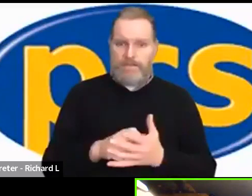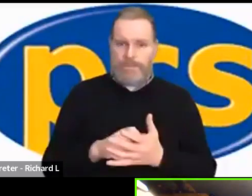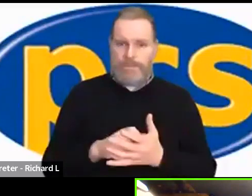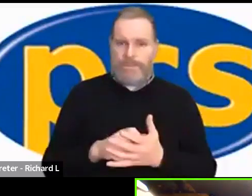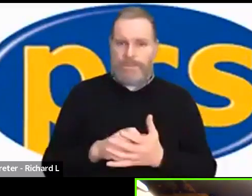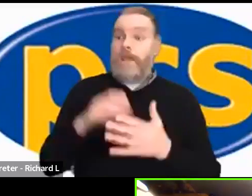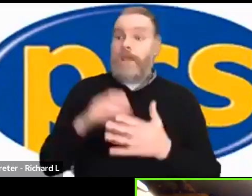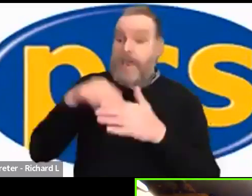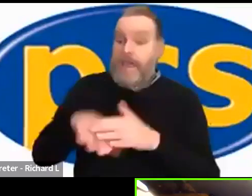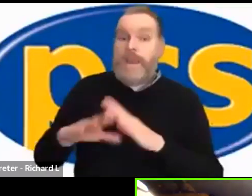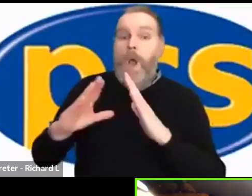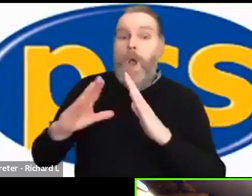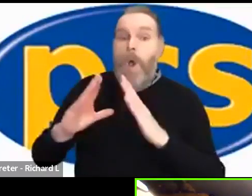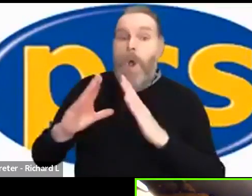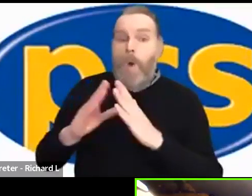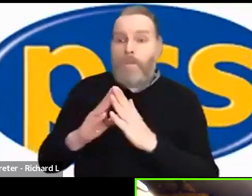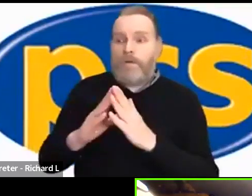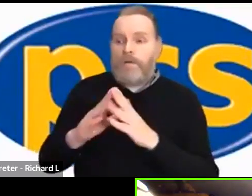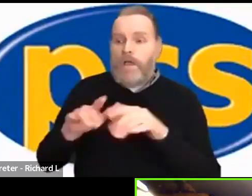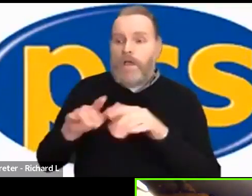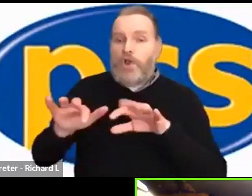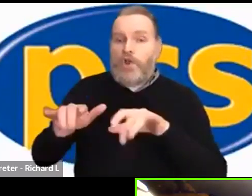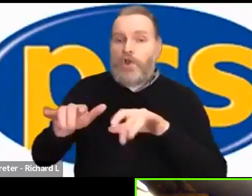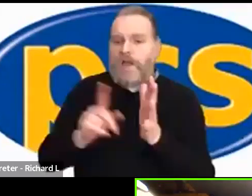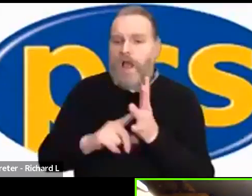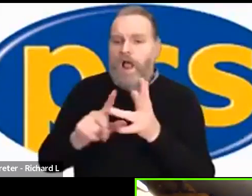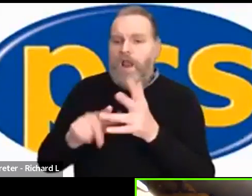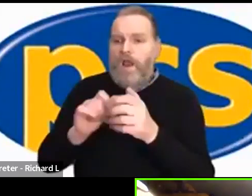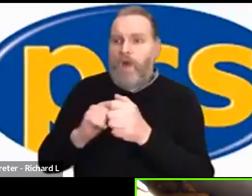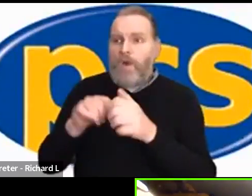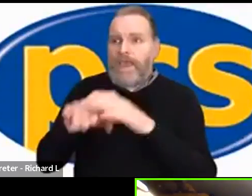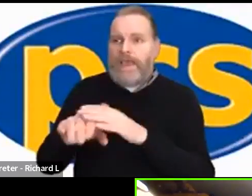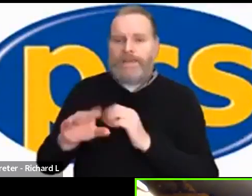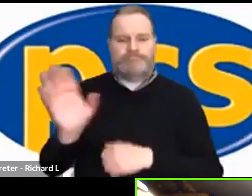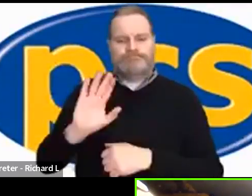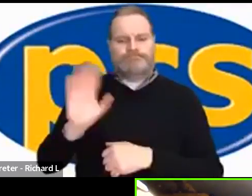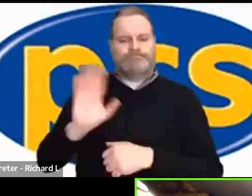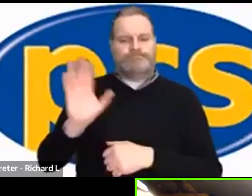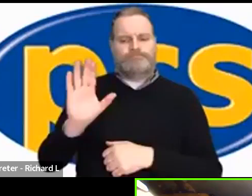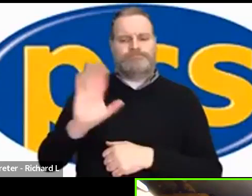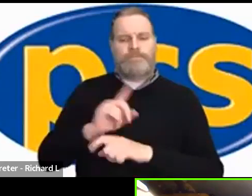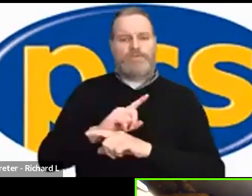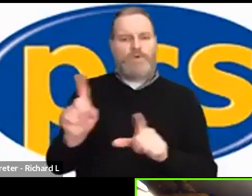about not logging on on on the first on on the first. If we're at we're at home. I think that's really important. Dean, isn't it? Since the last isn't it? Since the last time